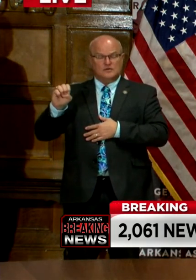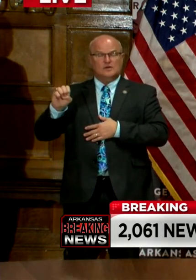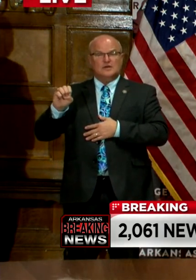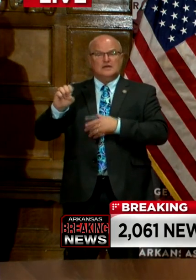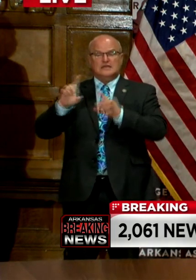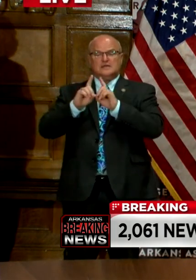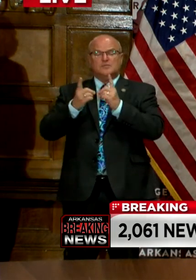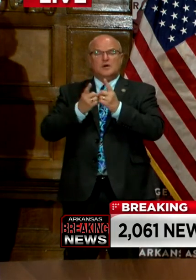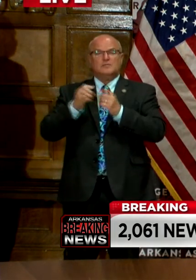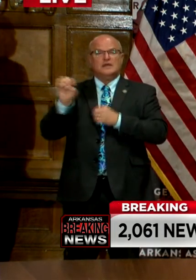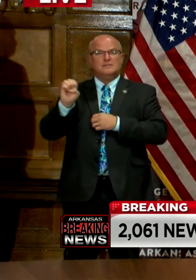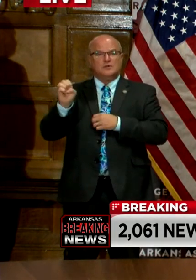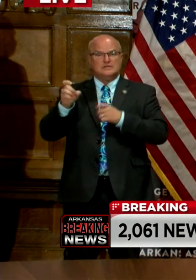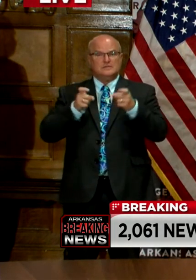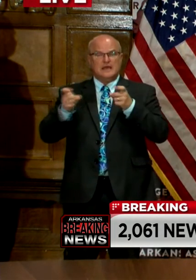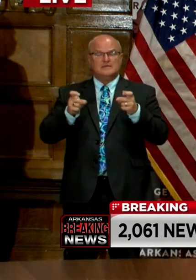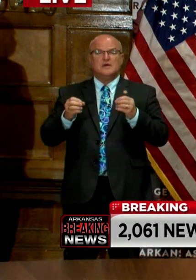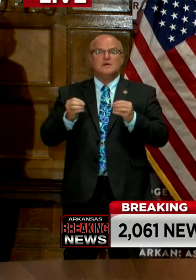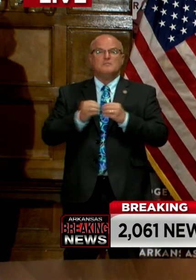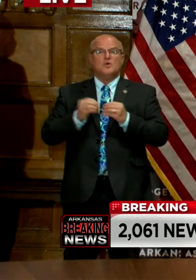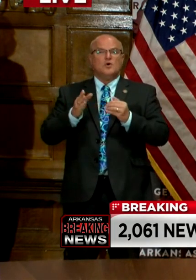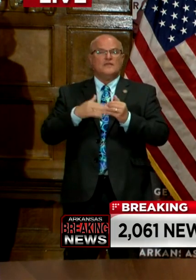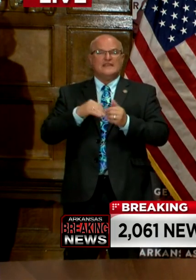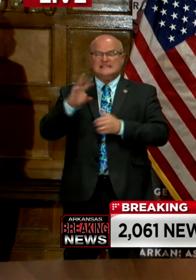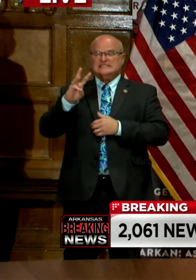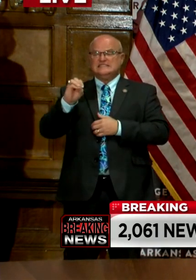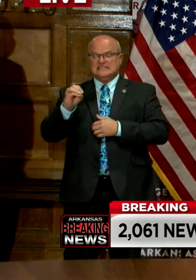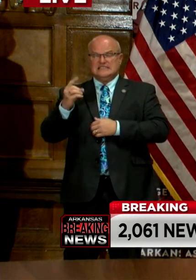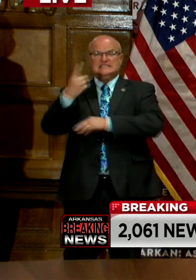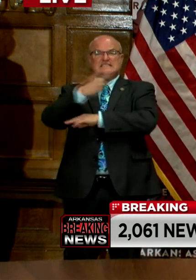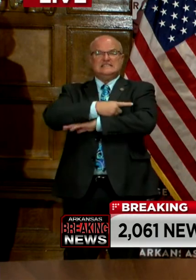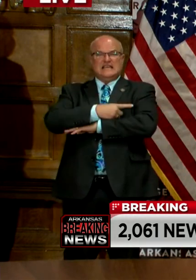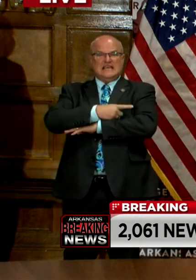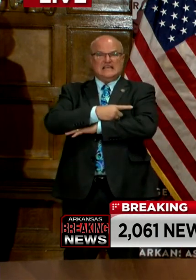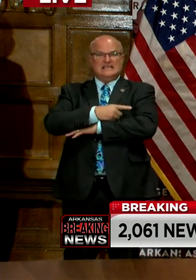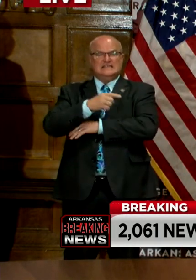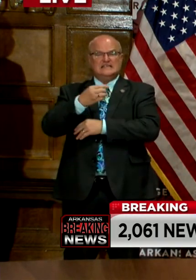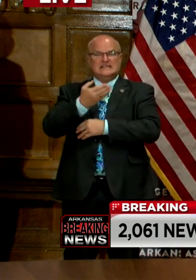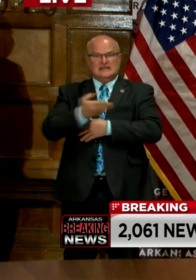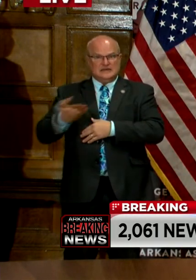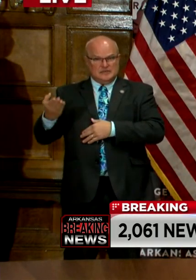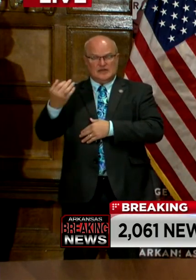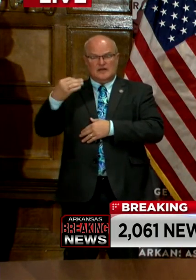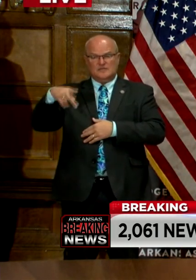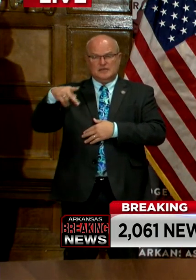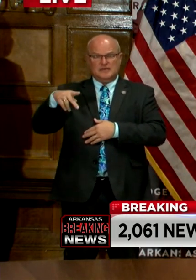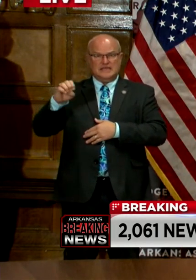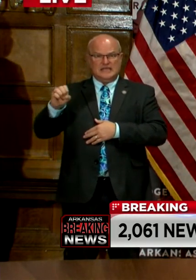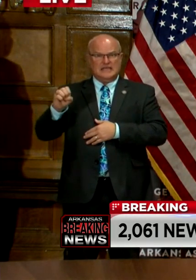AS WE'VE LOOKED AT RESOURCES, FOR EXAMPLE, PPE FOR THE WORK THROUGH THE DEPARTMENT OF